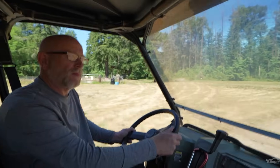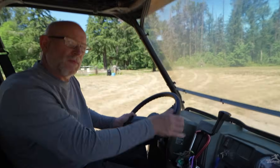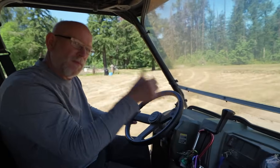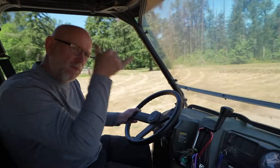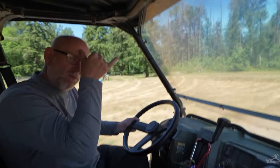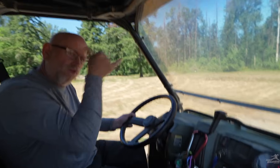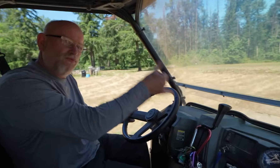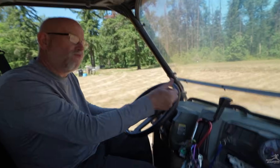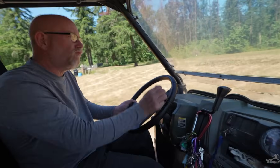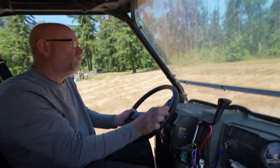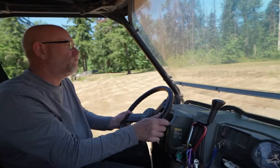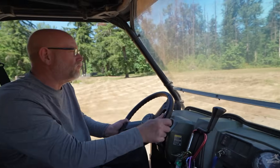Long drive.